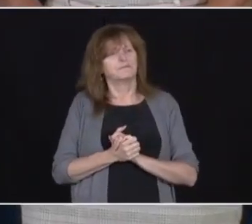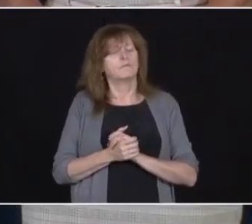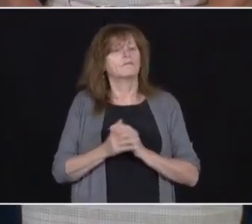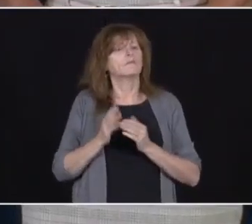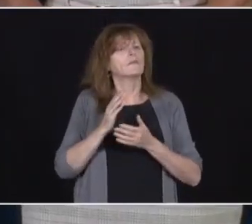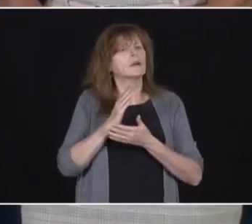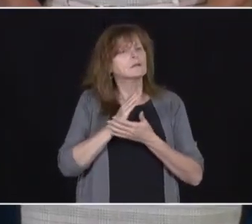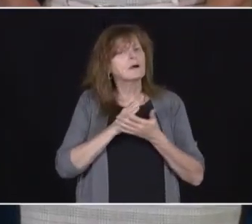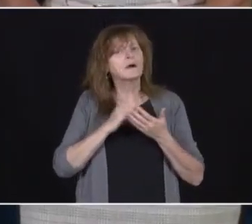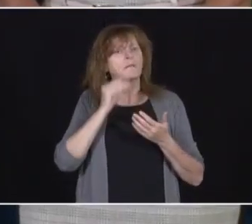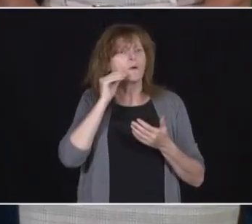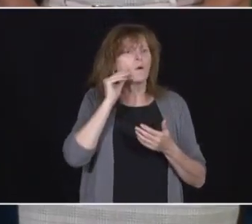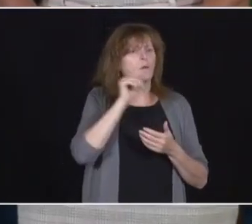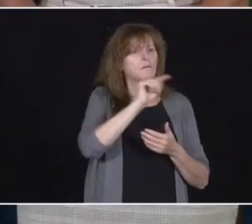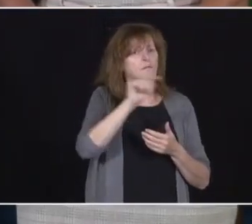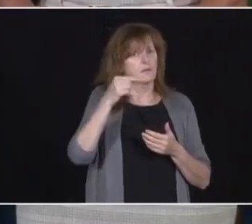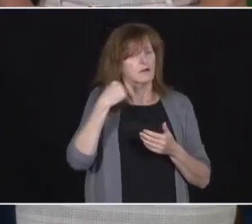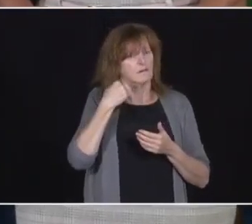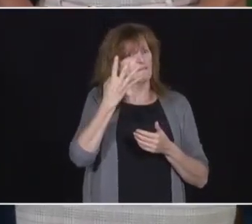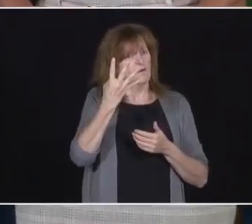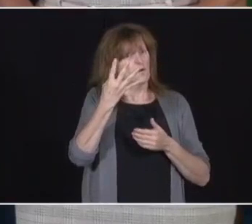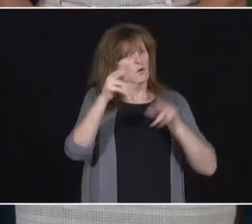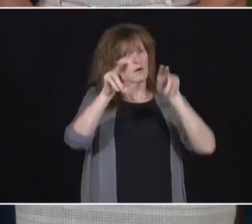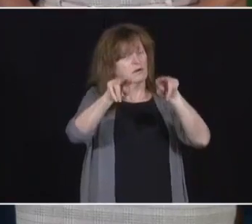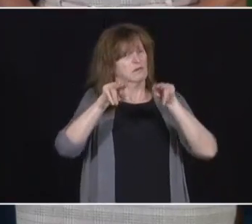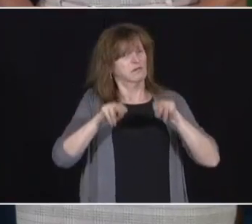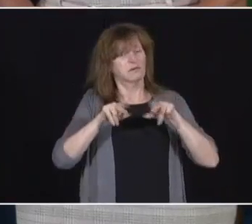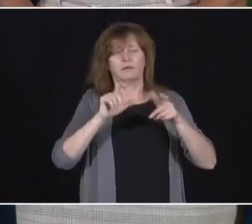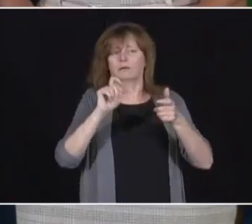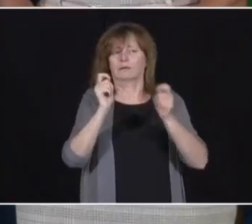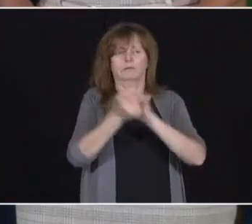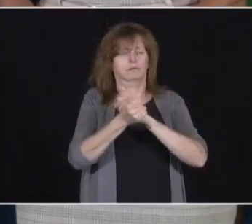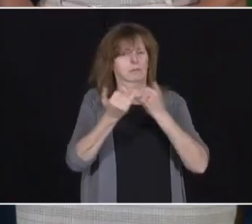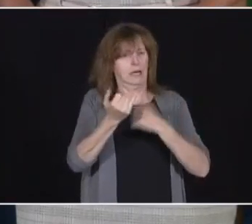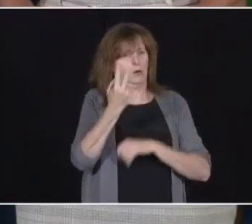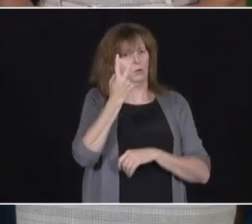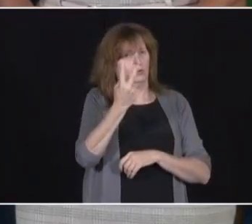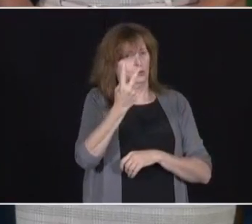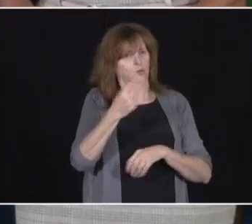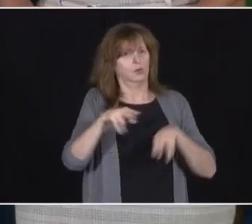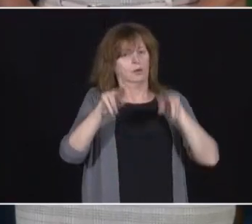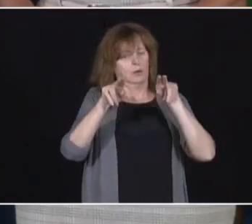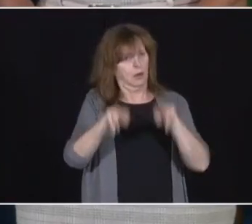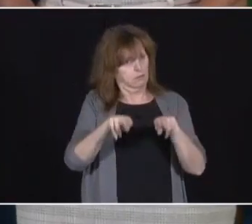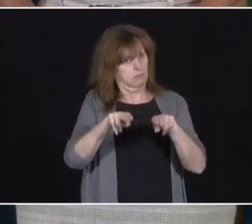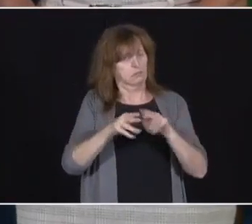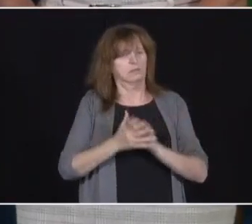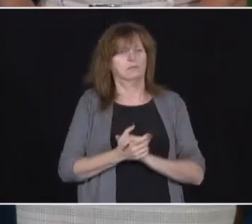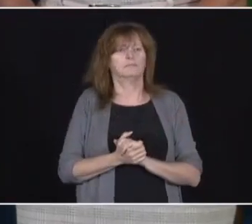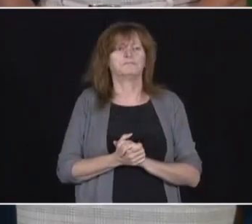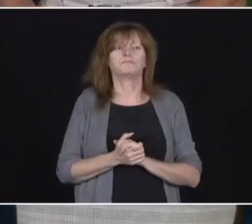I think there are several things that we need to deal with. As a premier said, there are some of the homes